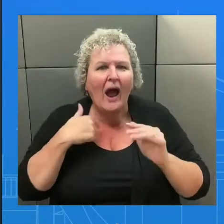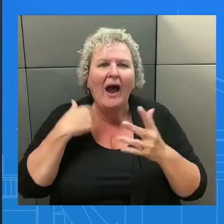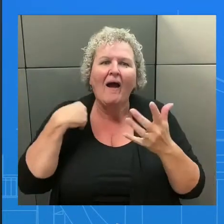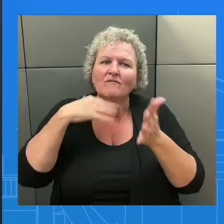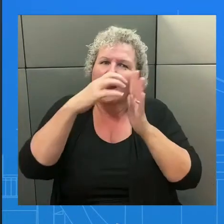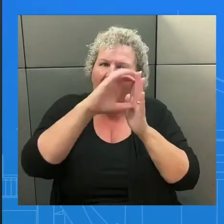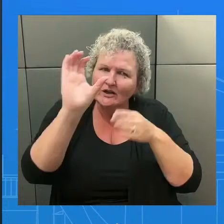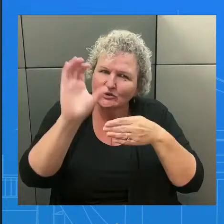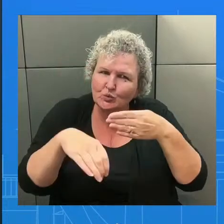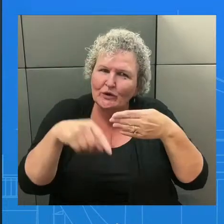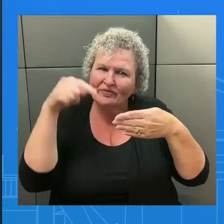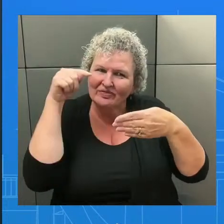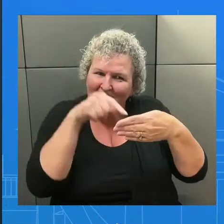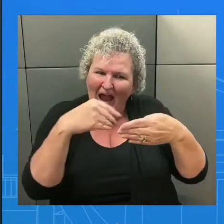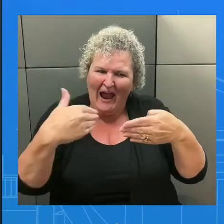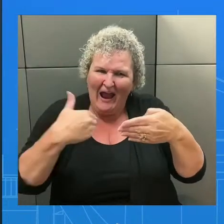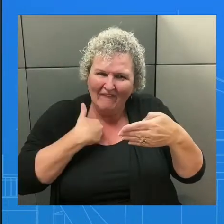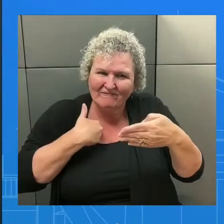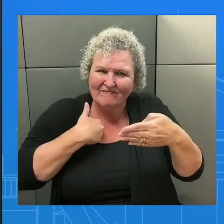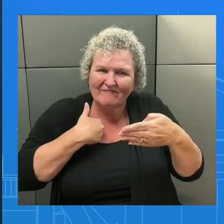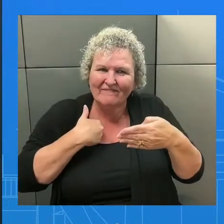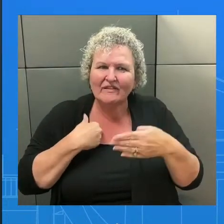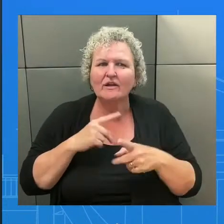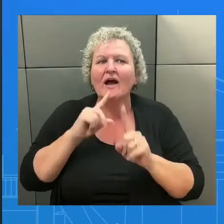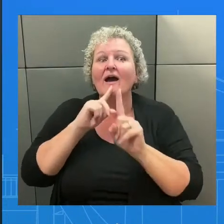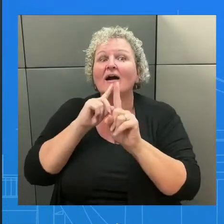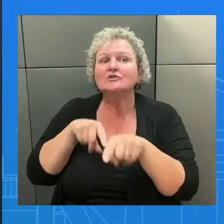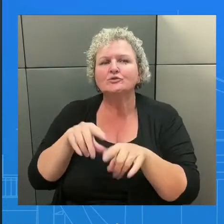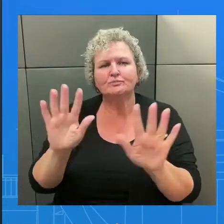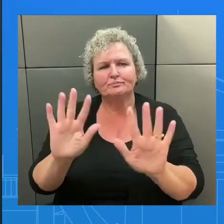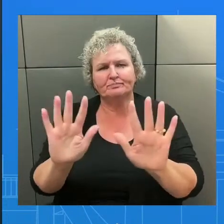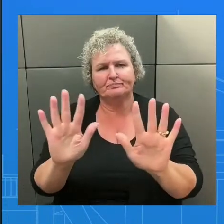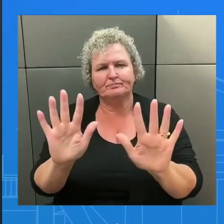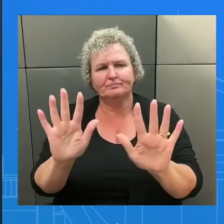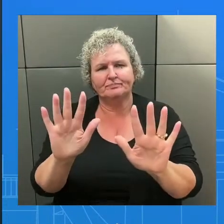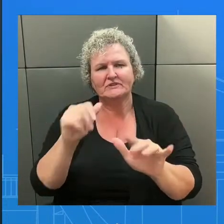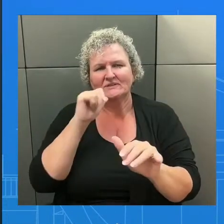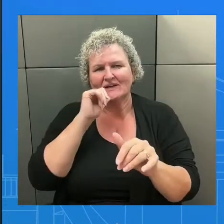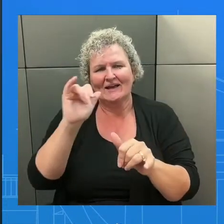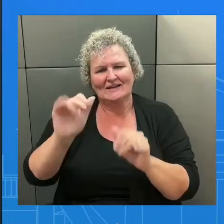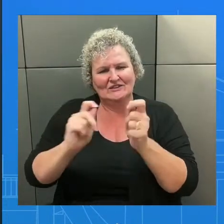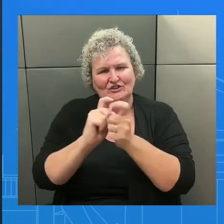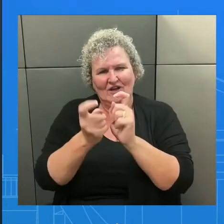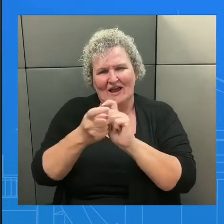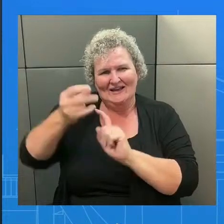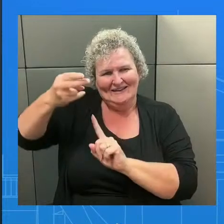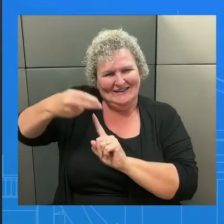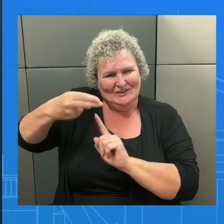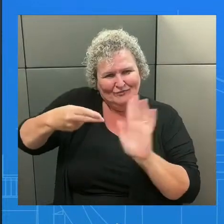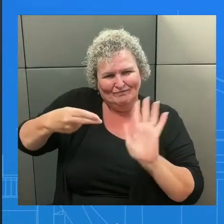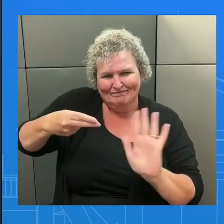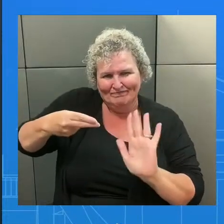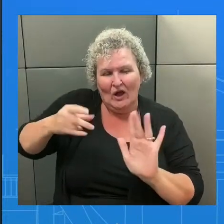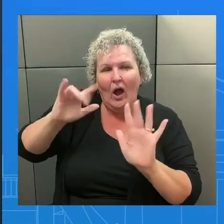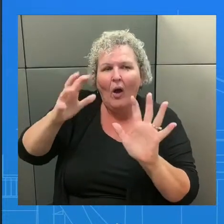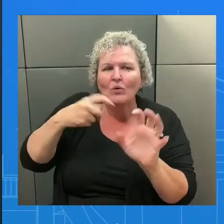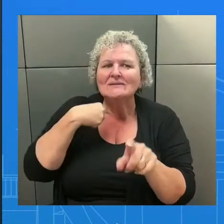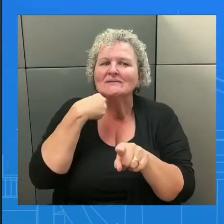We -- we were the first country to go out publicly and say, "Here's what we think the Russians are going to do. Here's the timeline." The Press: But didn't do anything about it. Mr. Kirby: That is not true, Jacqui.